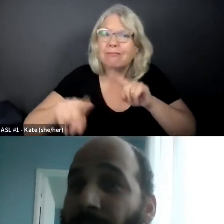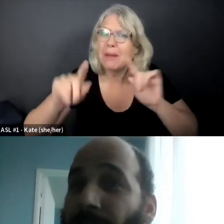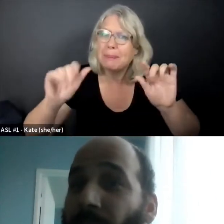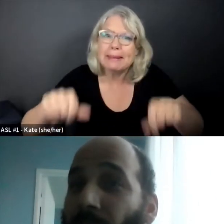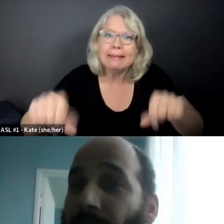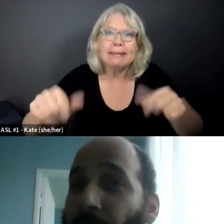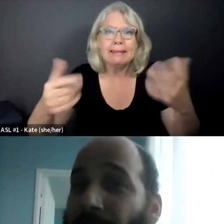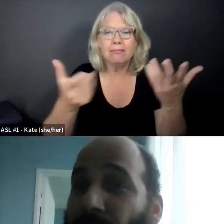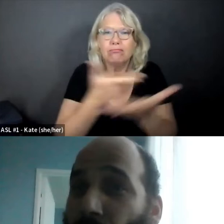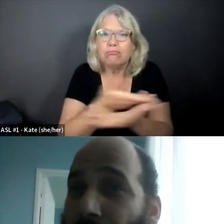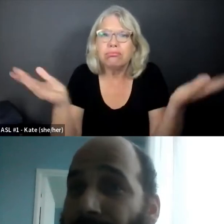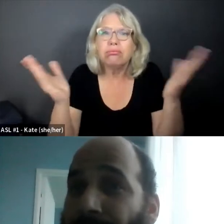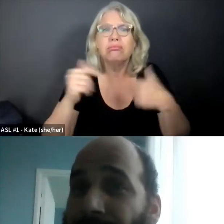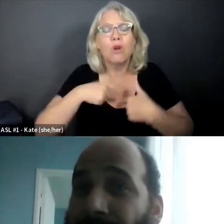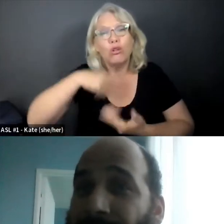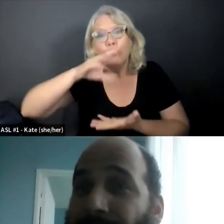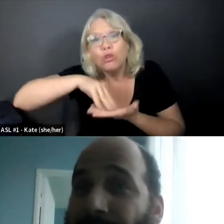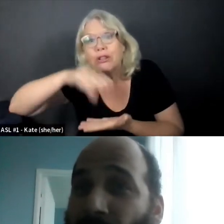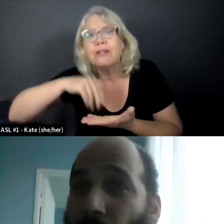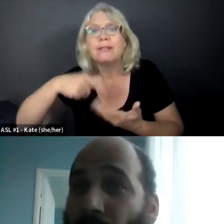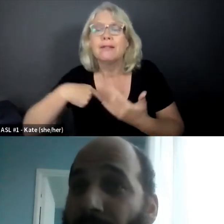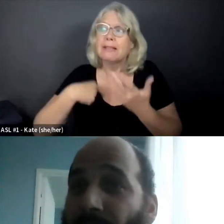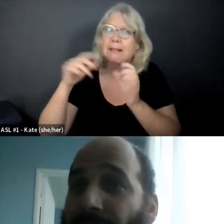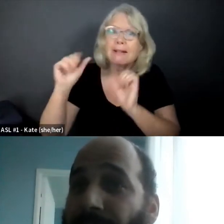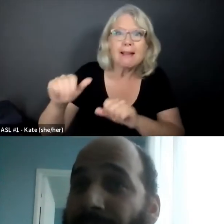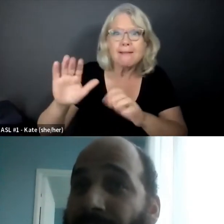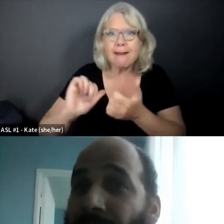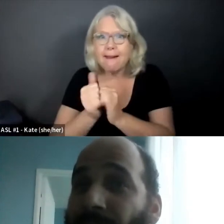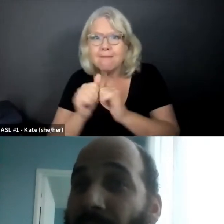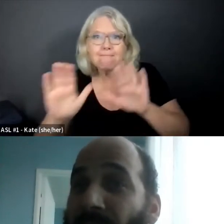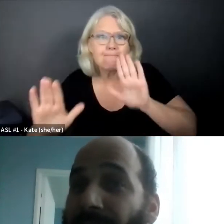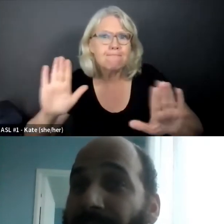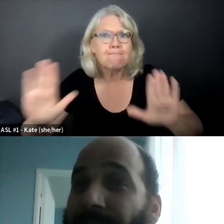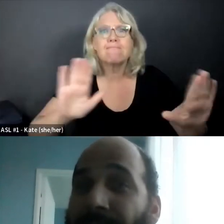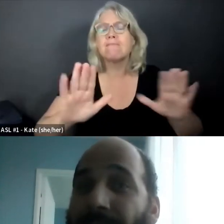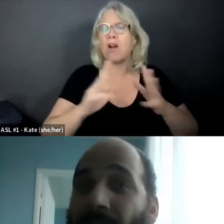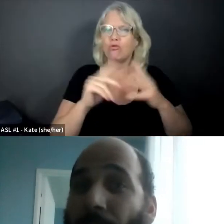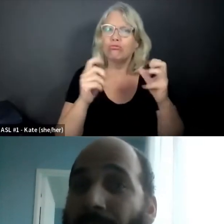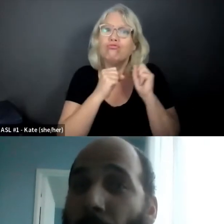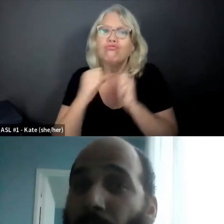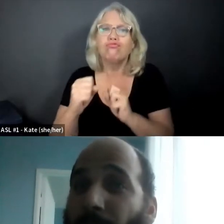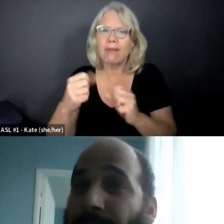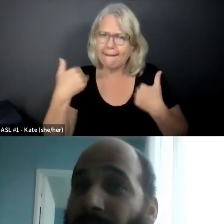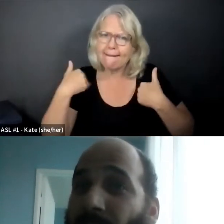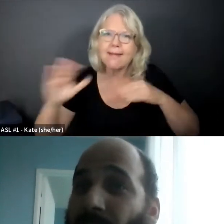EVERYBODY HAS STRENGTHS AND NEEDS AND WORK ON EVERYTHING. I FEEL LIKE EVERYBODY HELPS ONE ANOTHER.